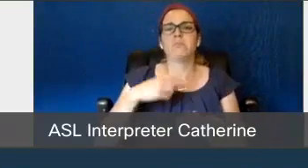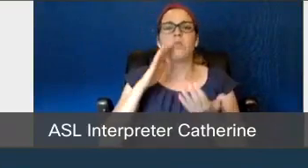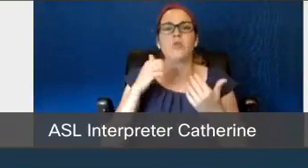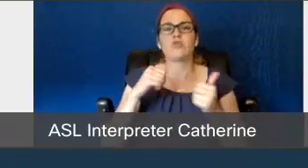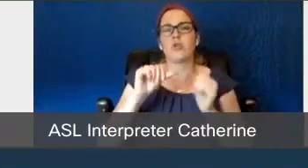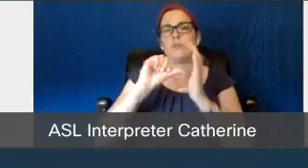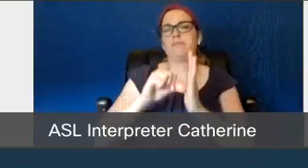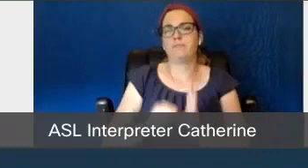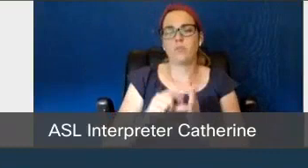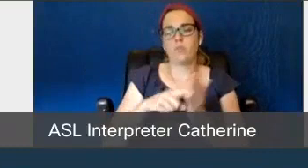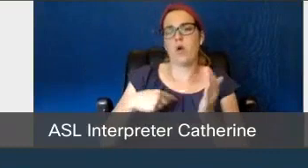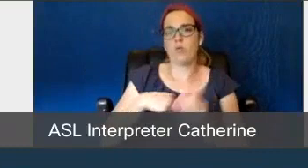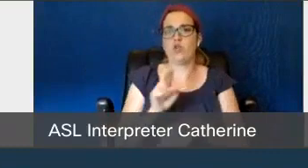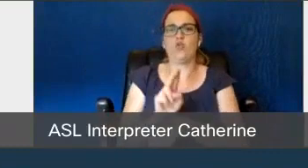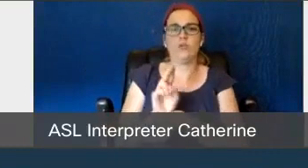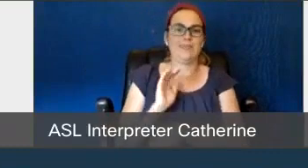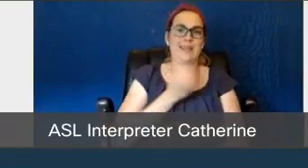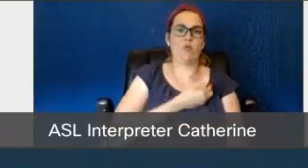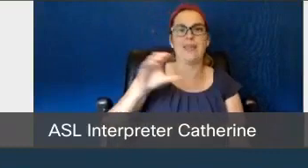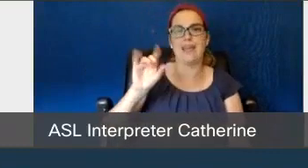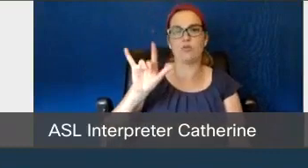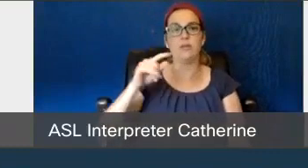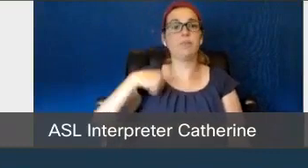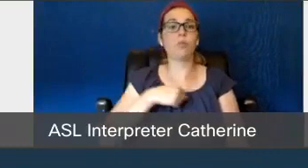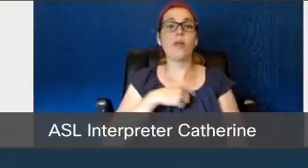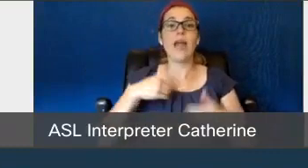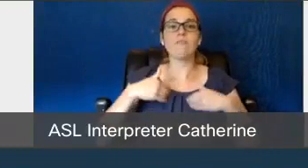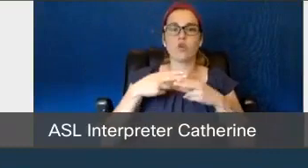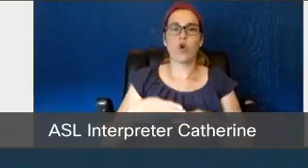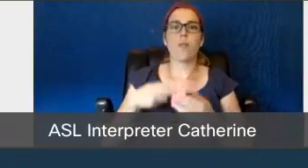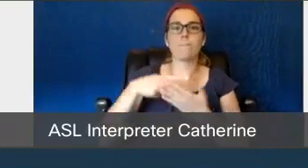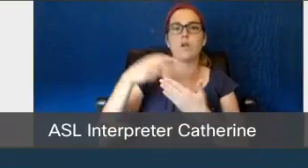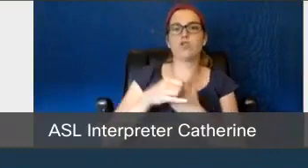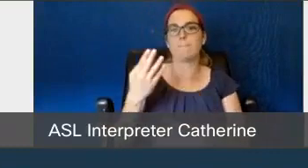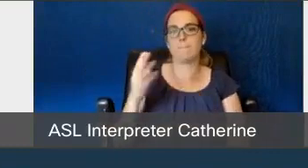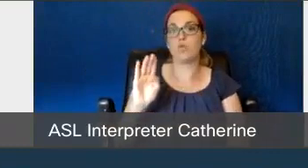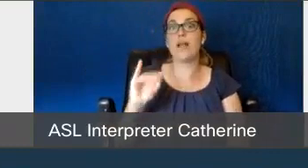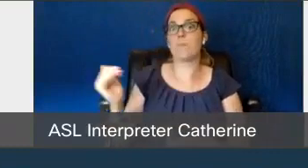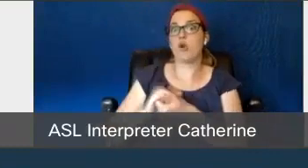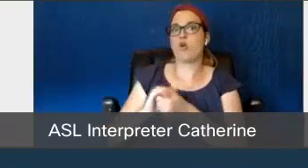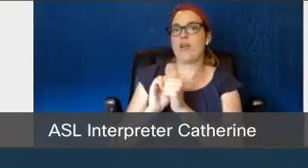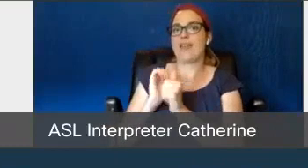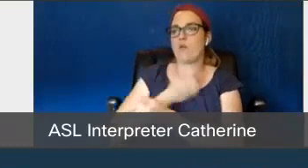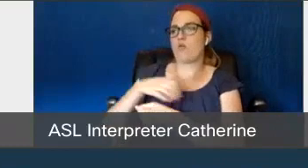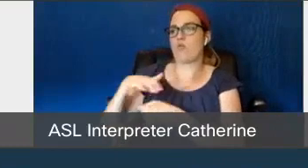In Erie County we have Project Blue, Project Blue is a partnership that we have with our local holding cell that when individuals